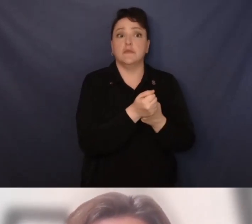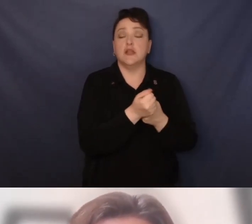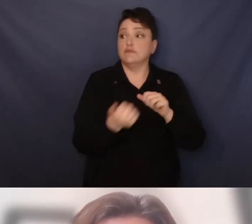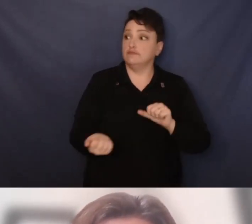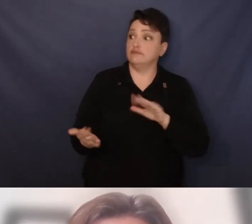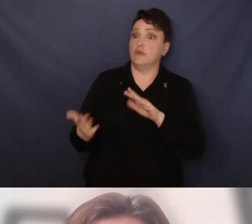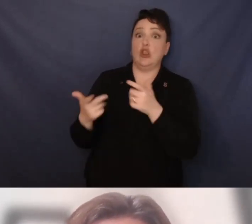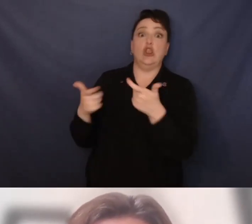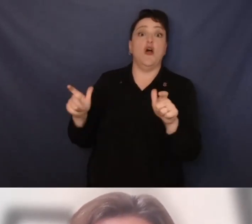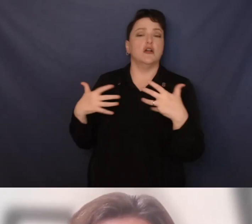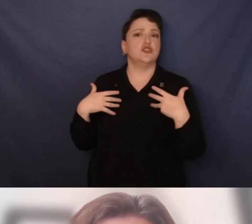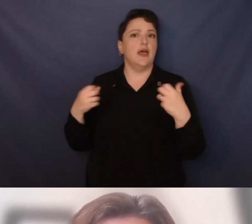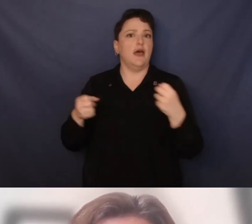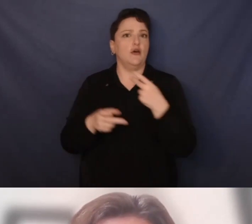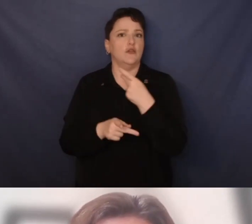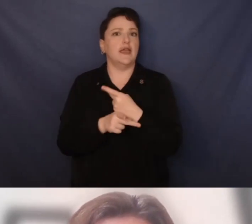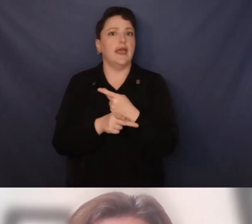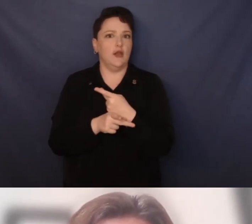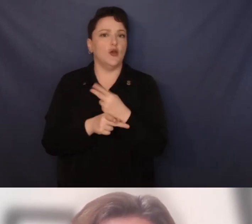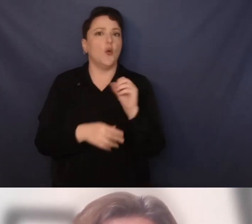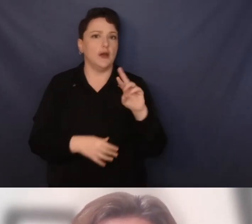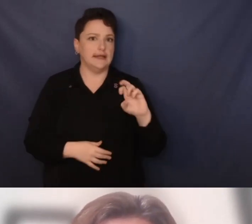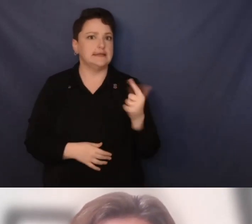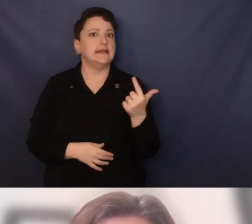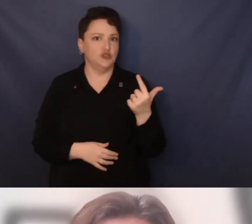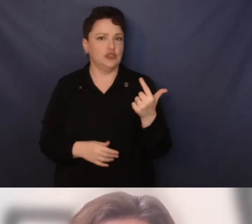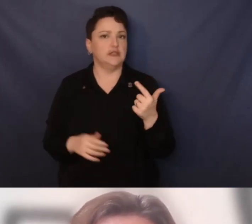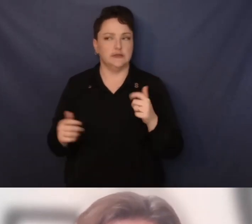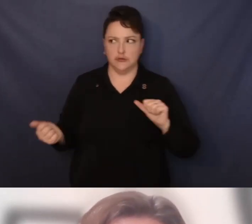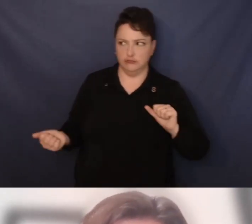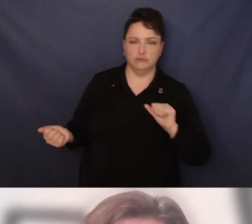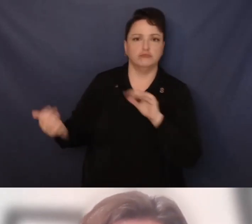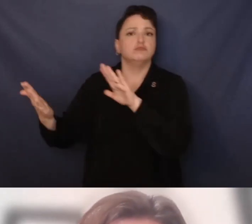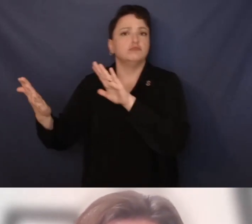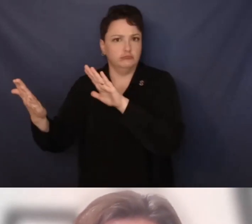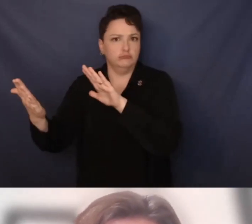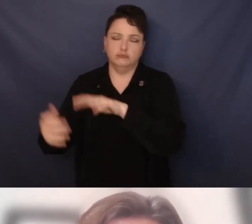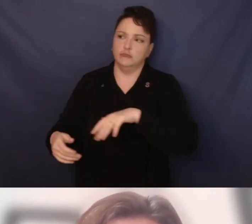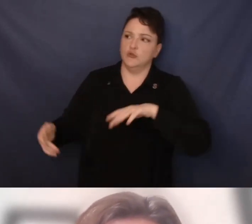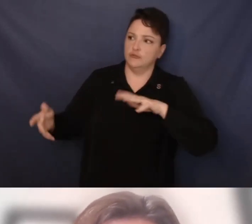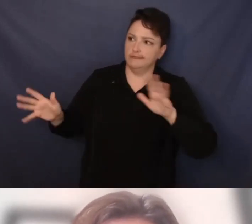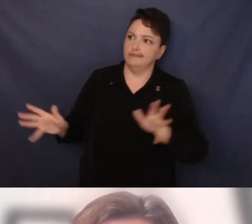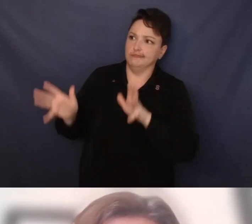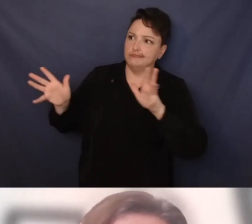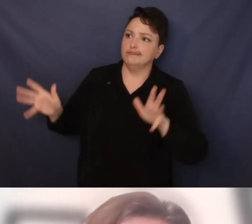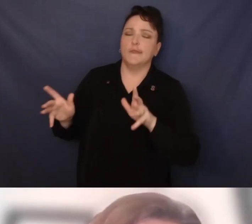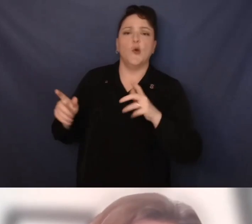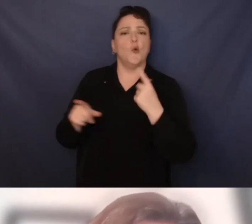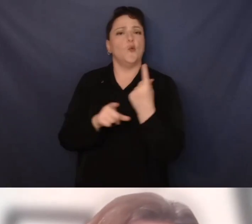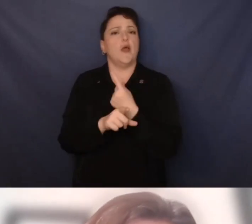to try and make this an ordinary, you know, type of accommodation granted. You know, obviously the